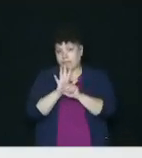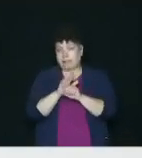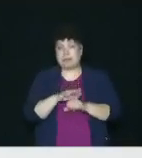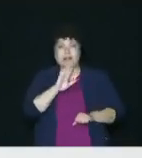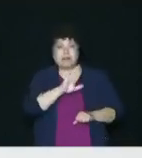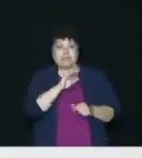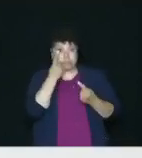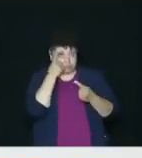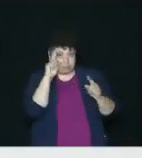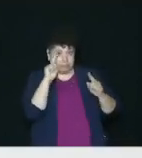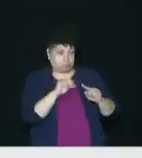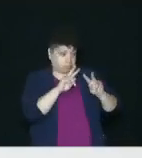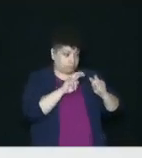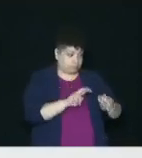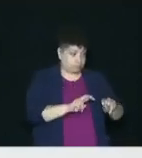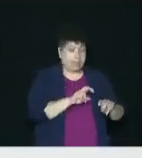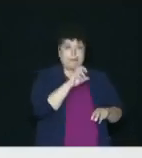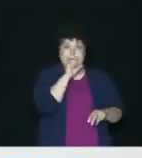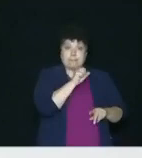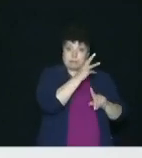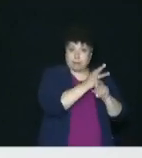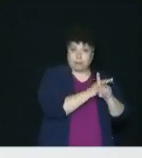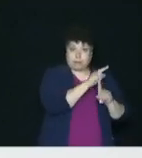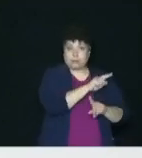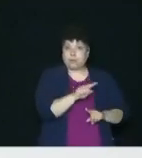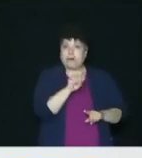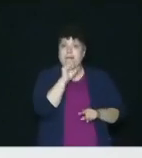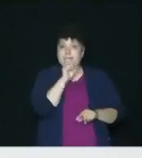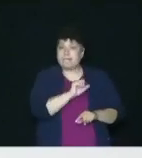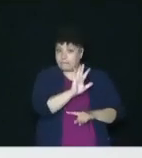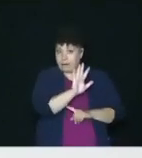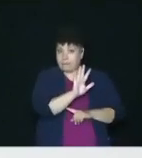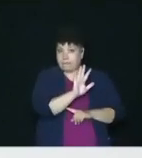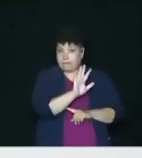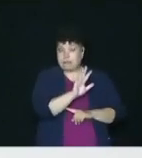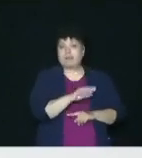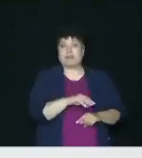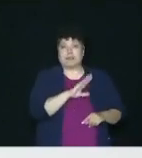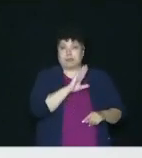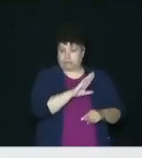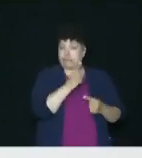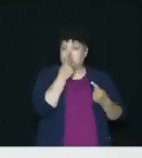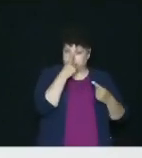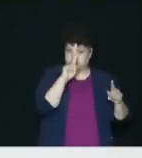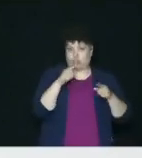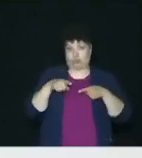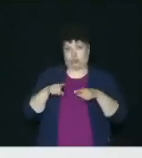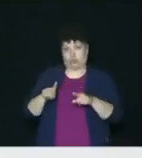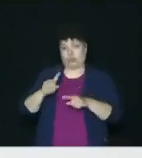WHILE THERE WAS ANOTHER VARIANT IN CANADA.